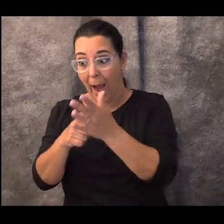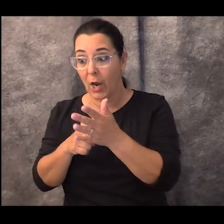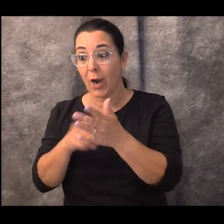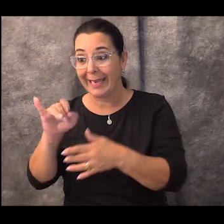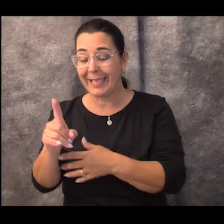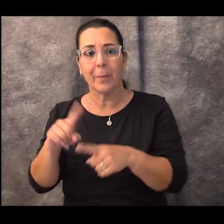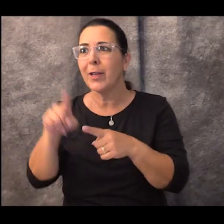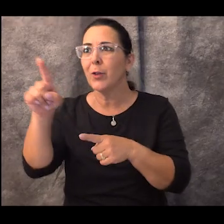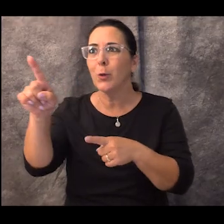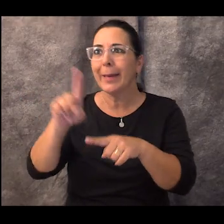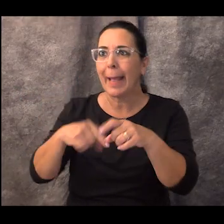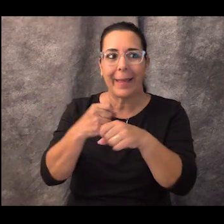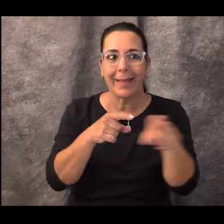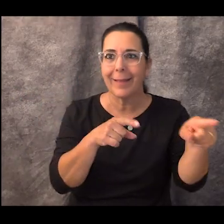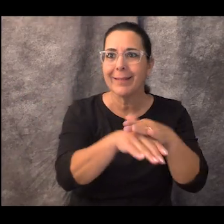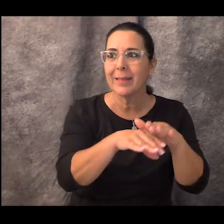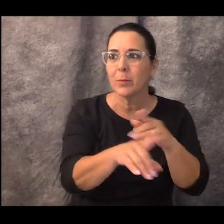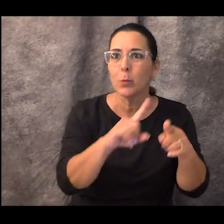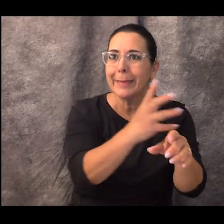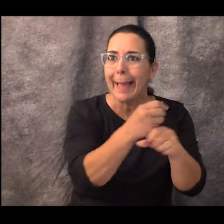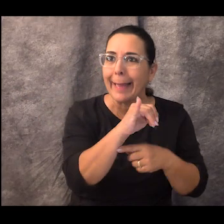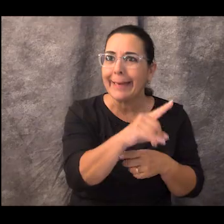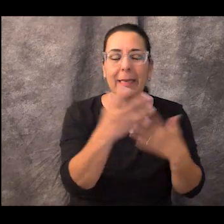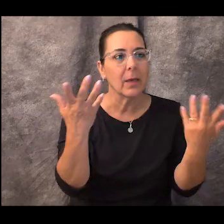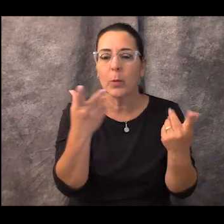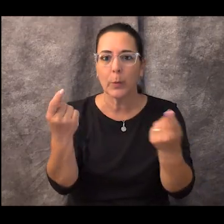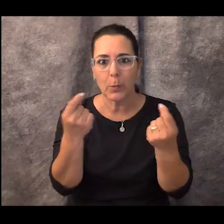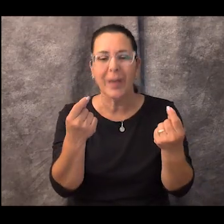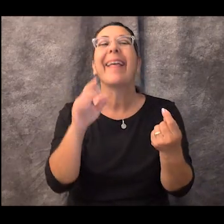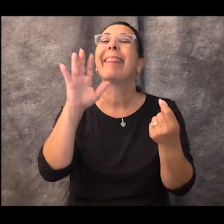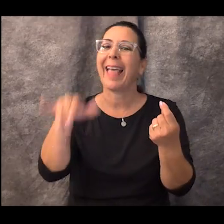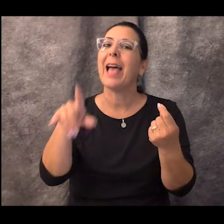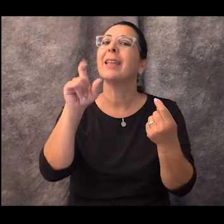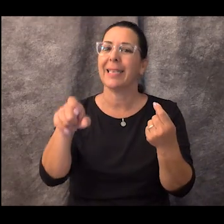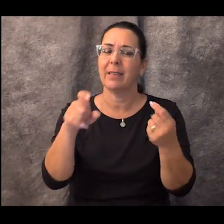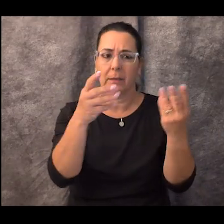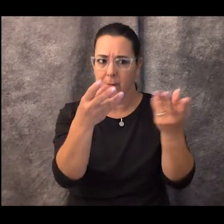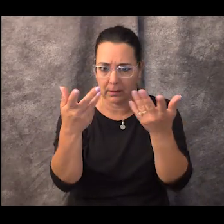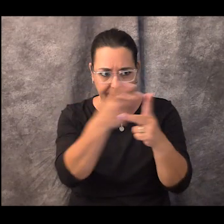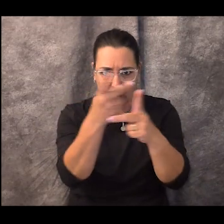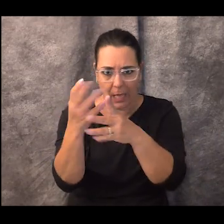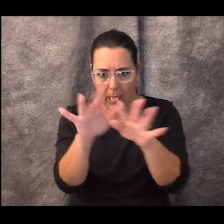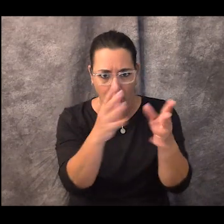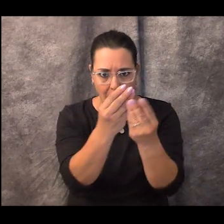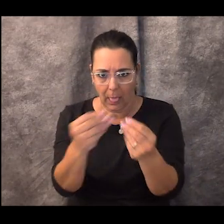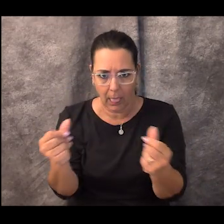We have to, at the bare minimum, fix all of that before we say, oh, in the next election, everybody's got to have this thing